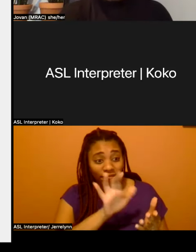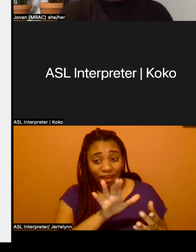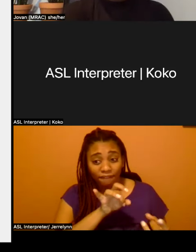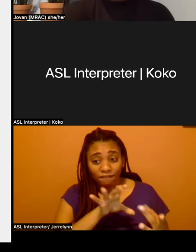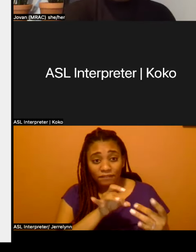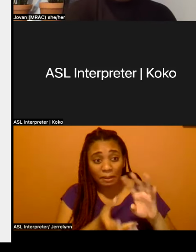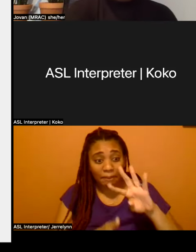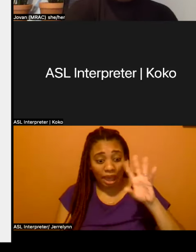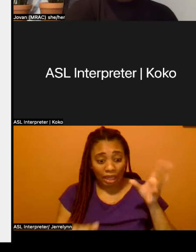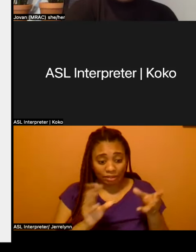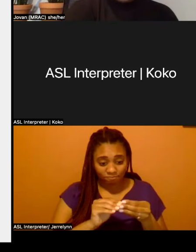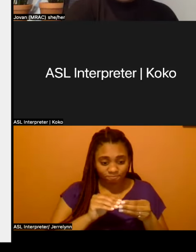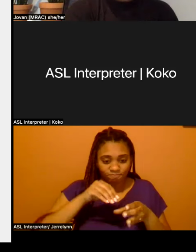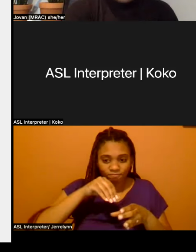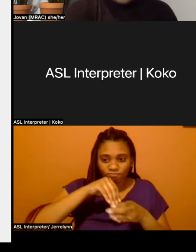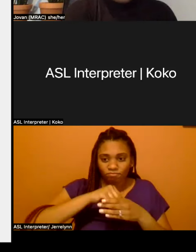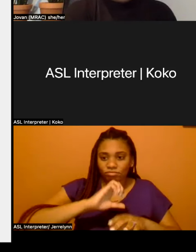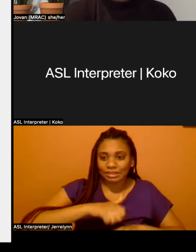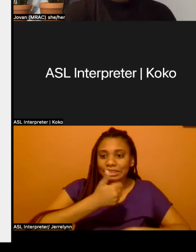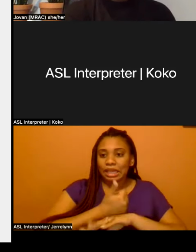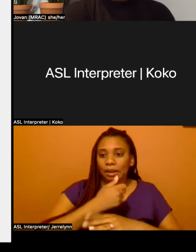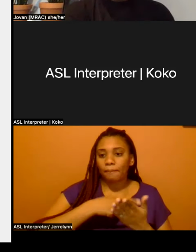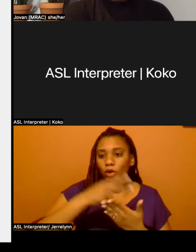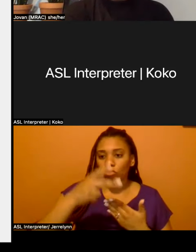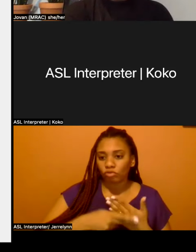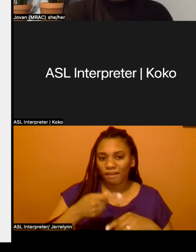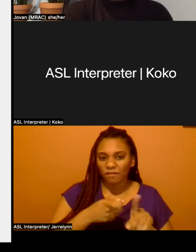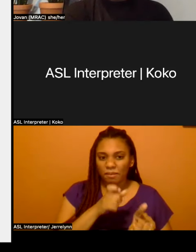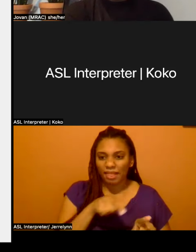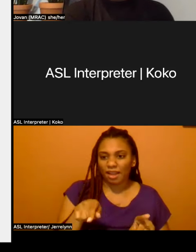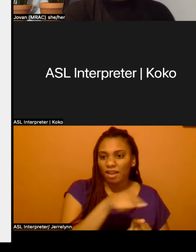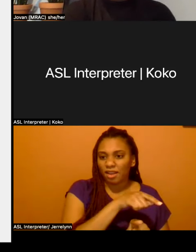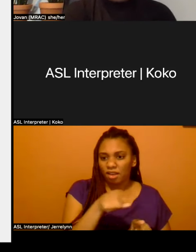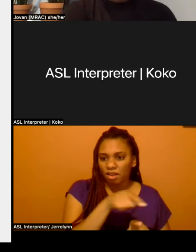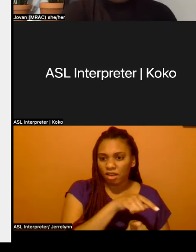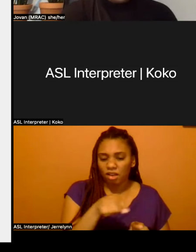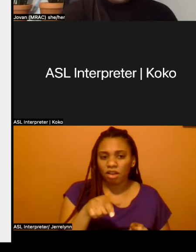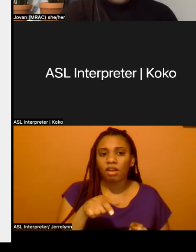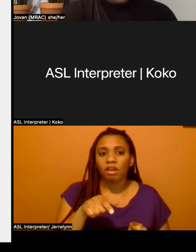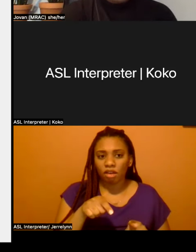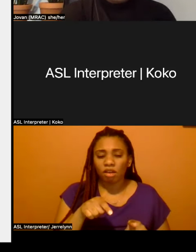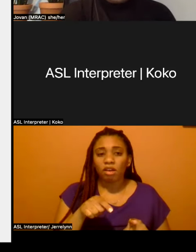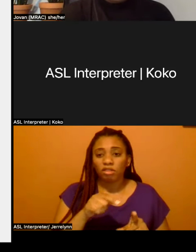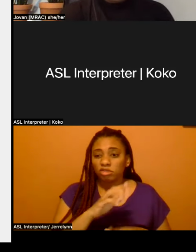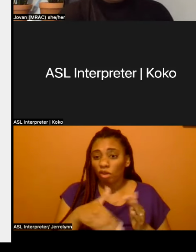And so in order to honor the time that those folks offered to us, and the knowledge,